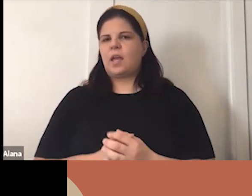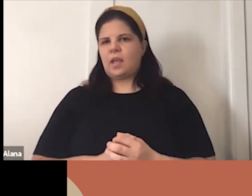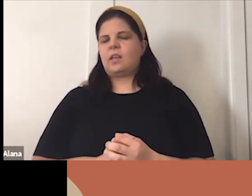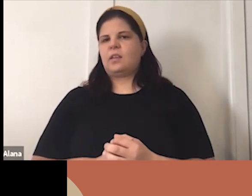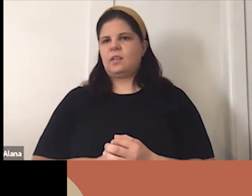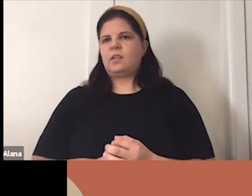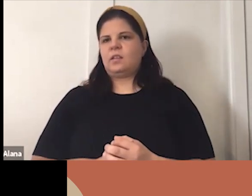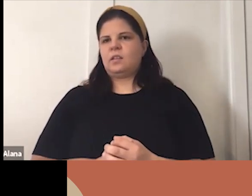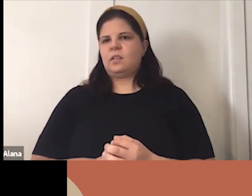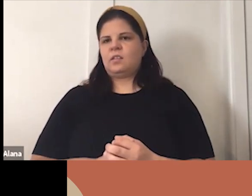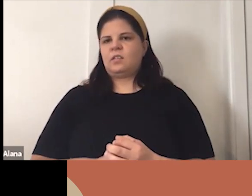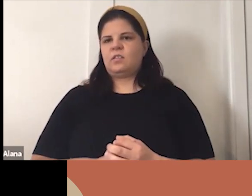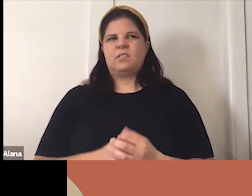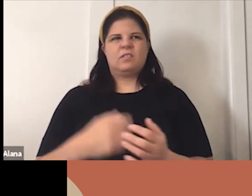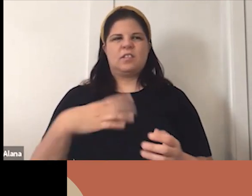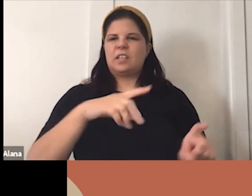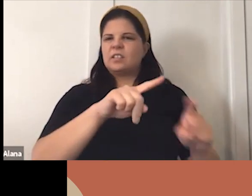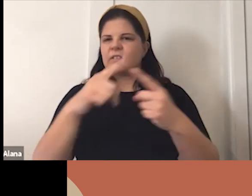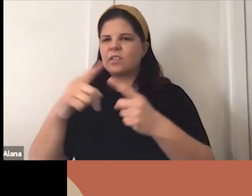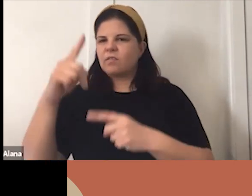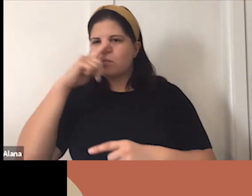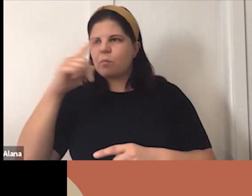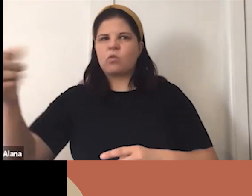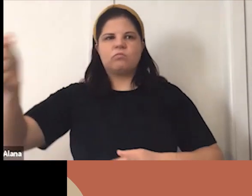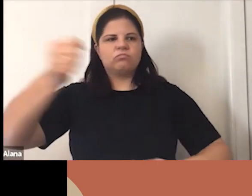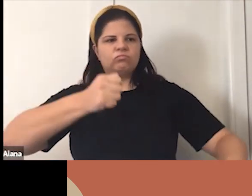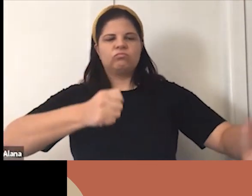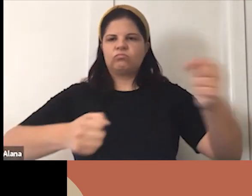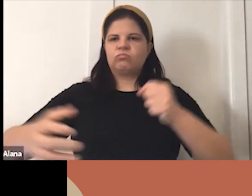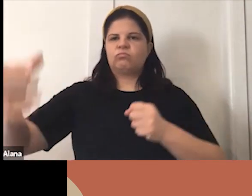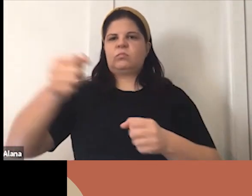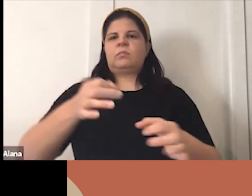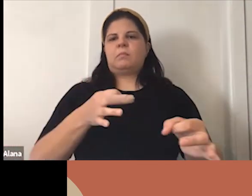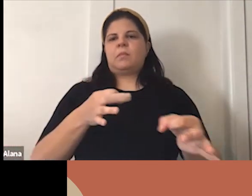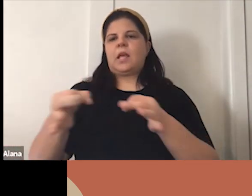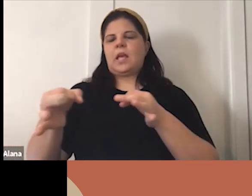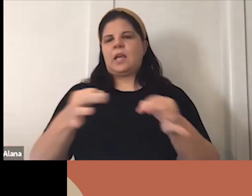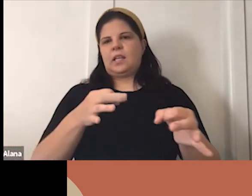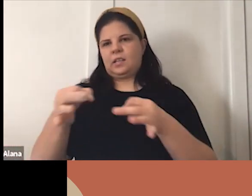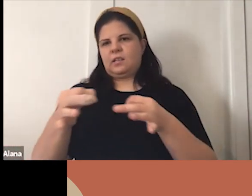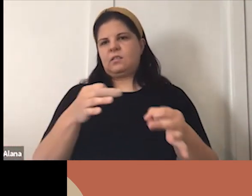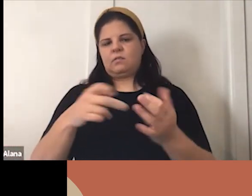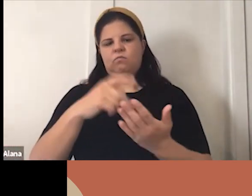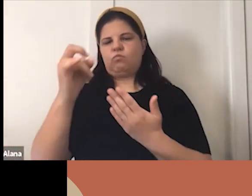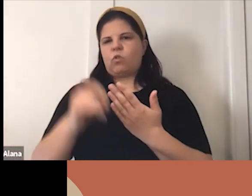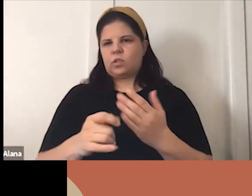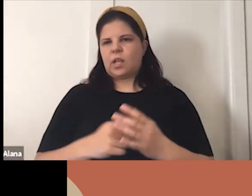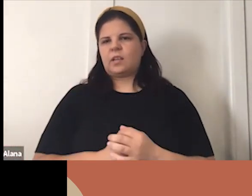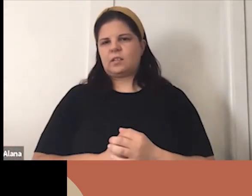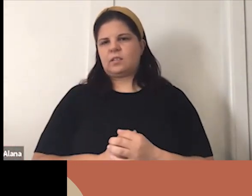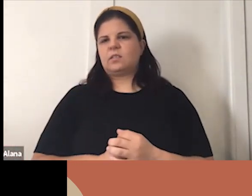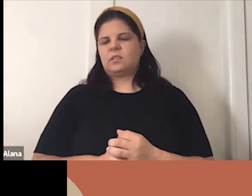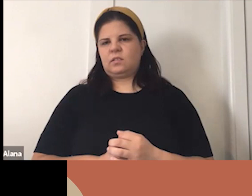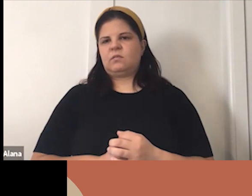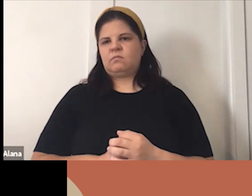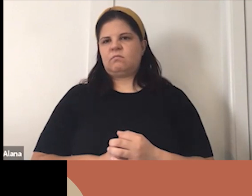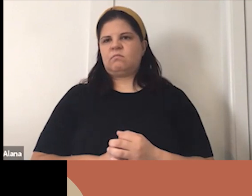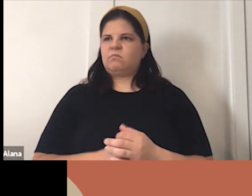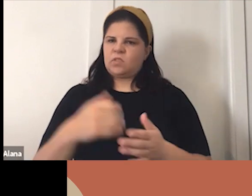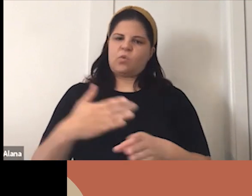people together and actually planning out the project itself to get the work done in